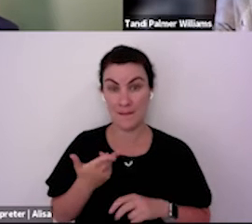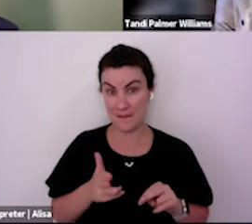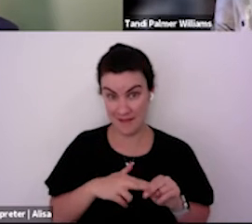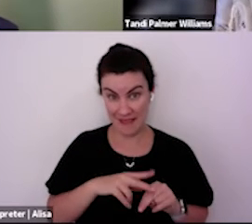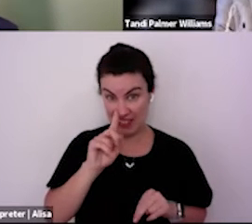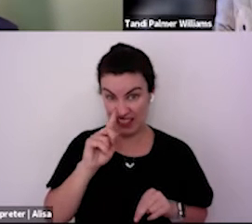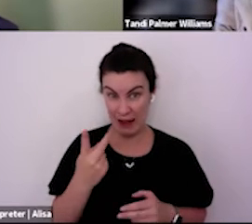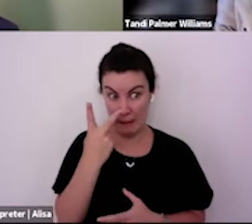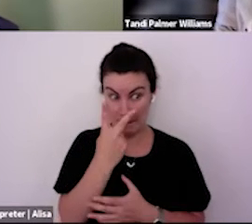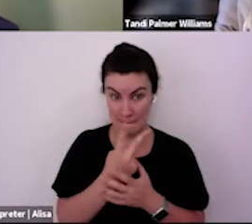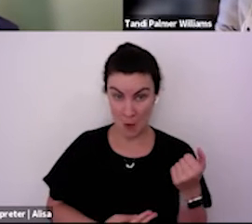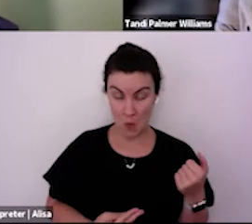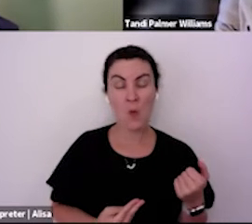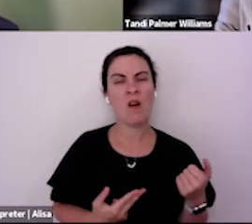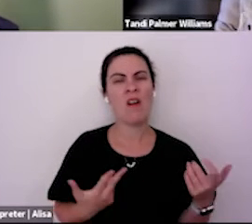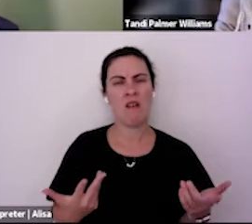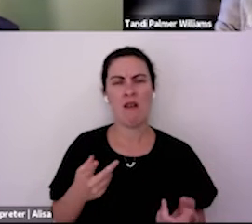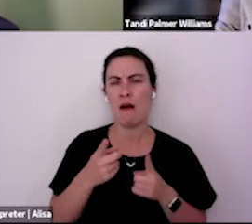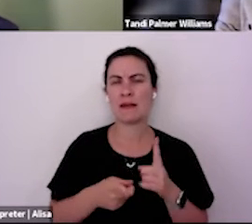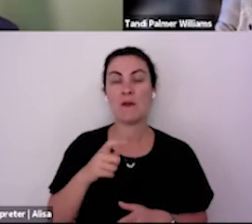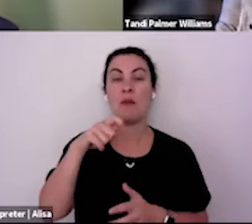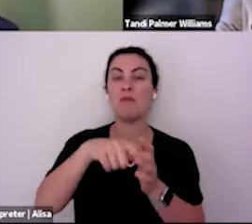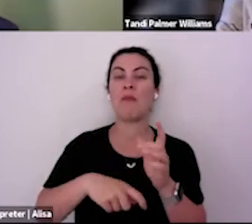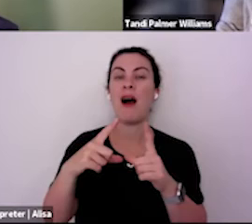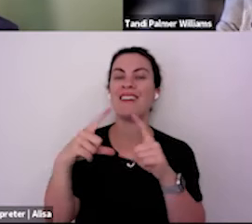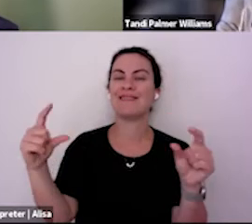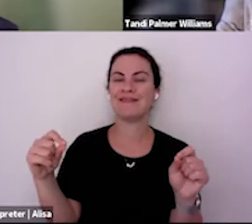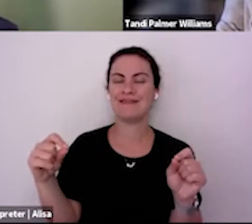Some people say things like sometimes I buy tickets for things and forget where they are